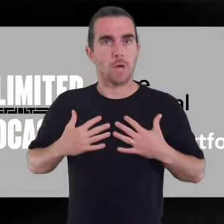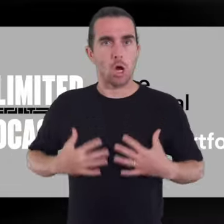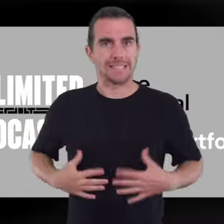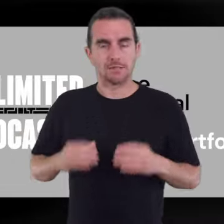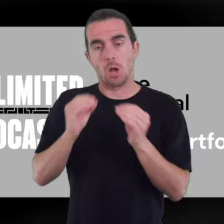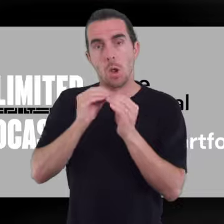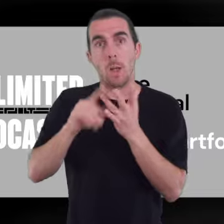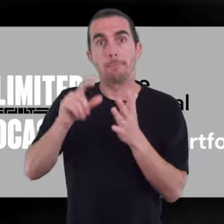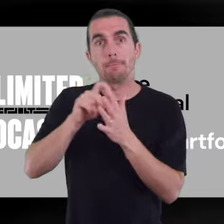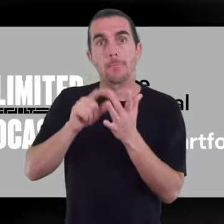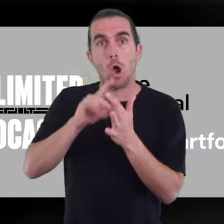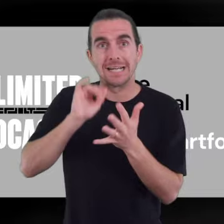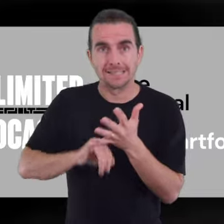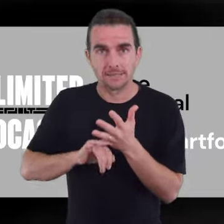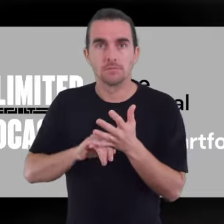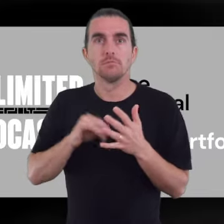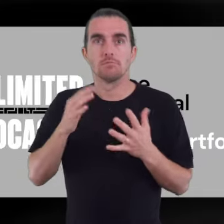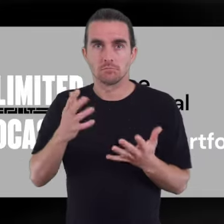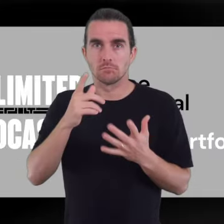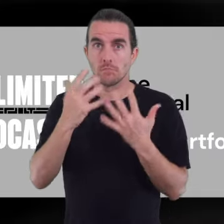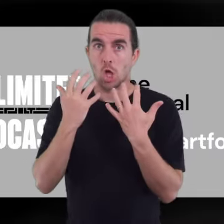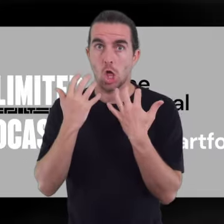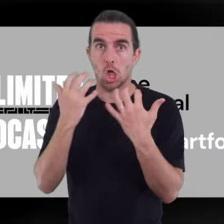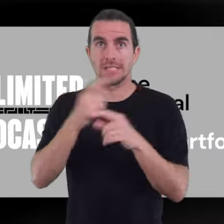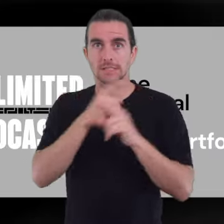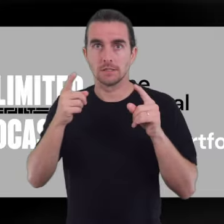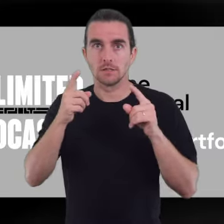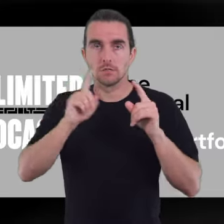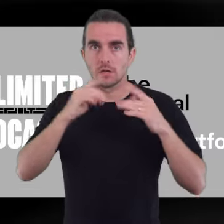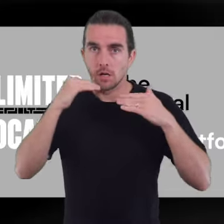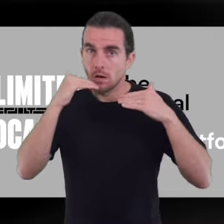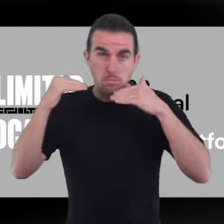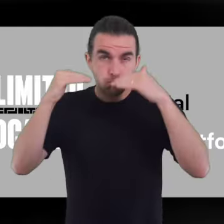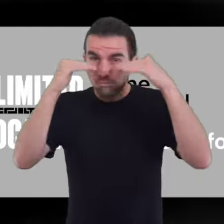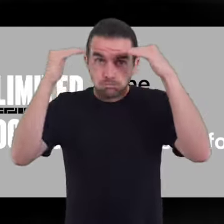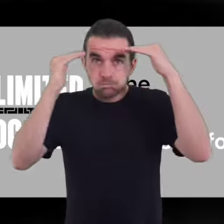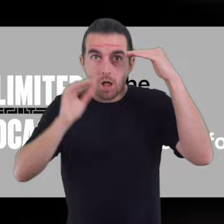which is "BODIES". Again, you as an audience member will be submerged in water